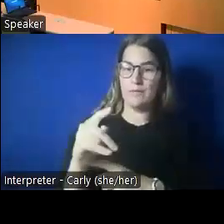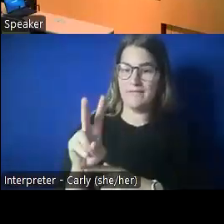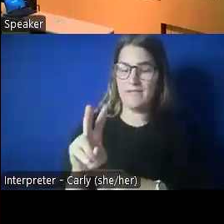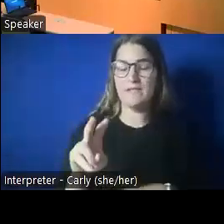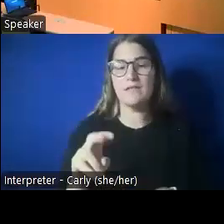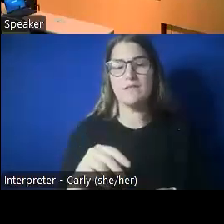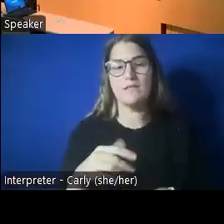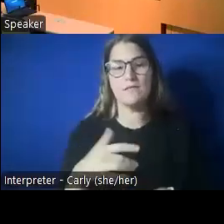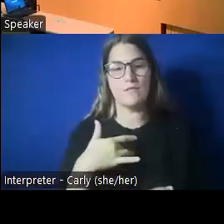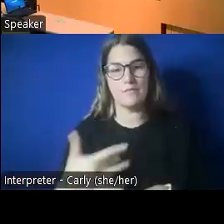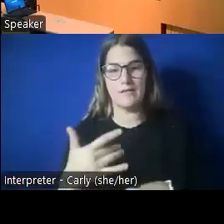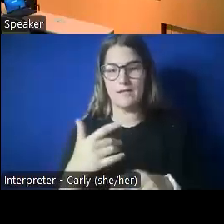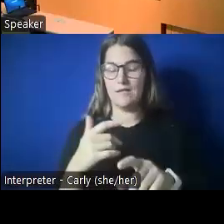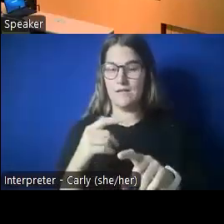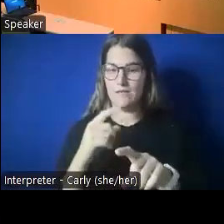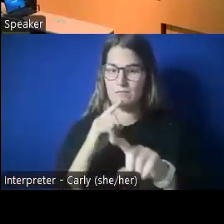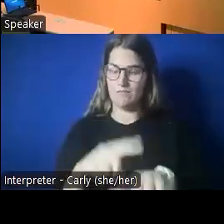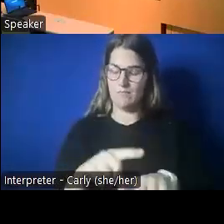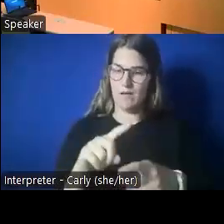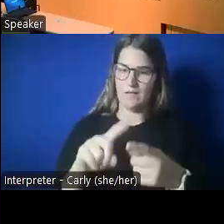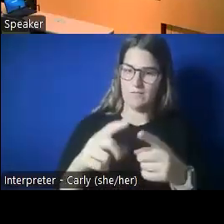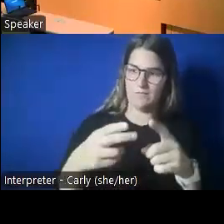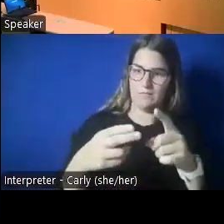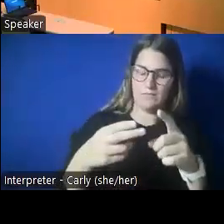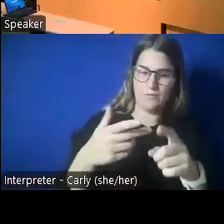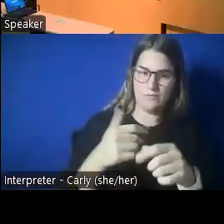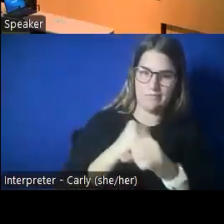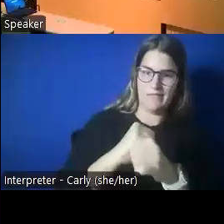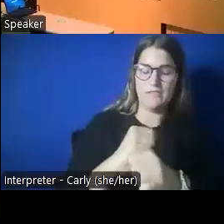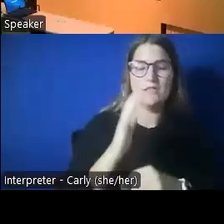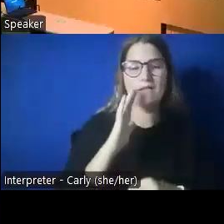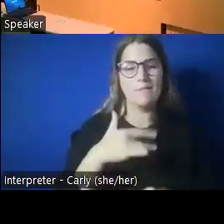of order of protection have a high rate of suicide are there services for them as well as